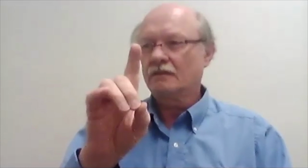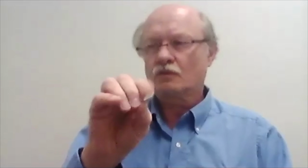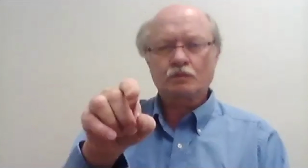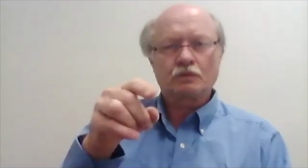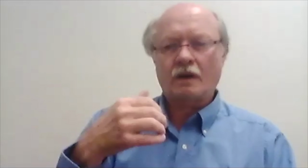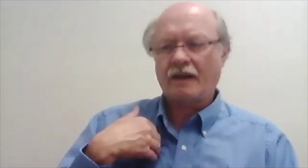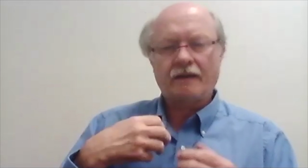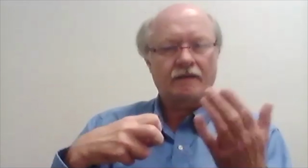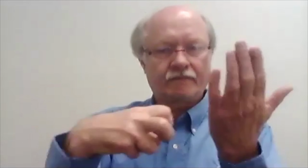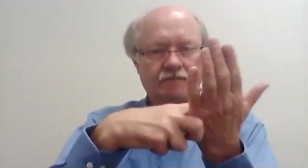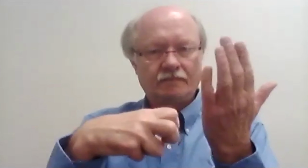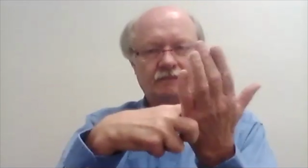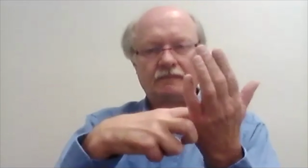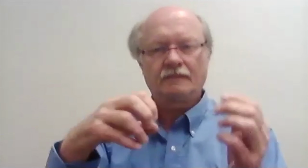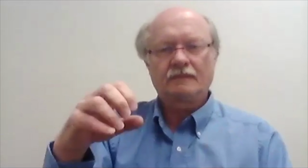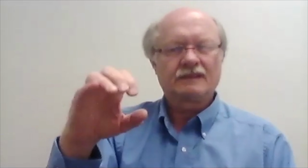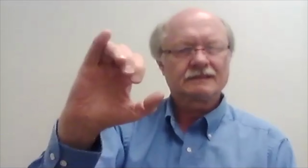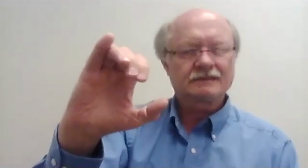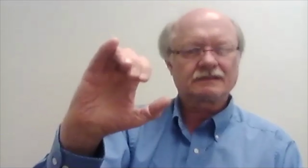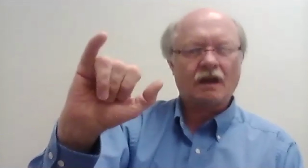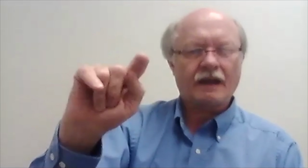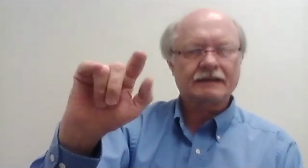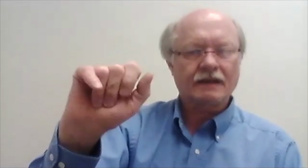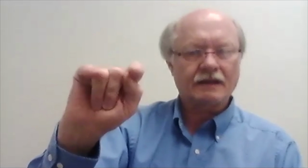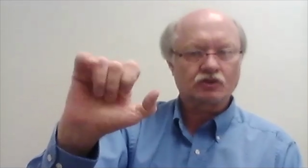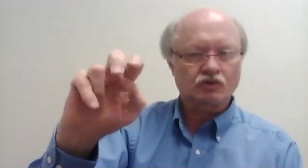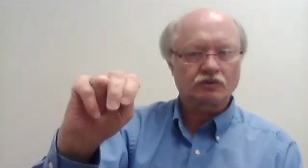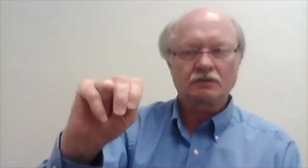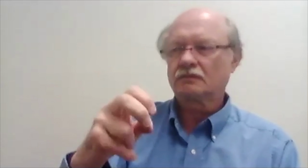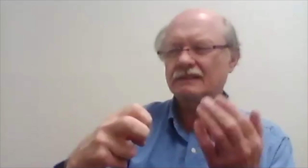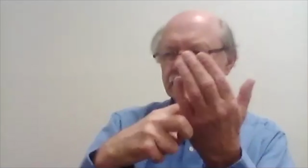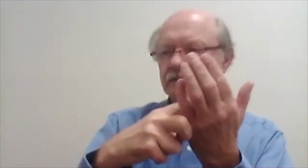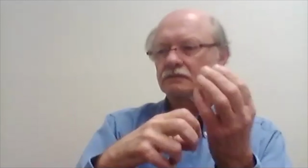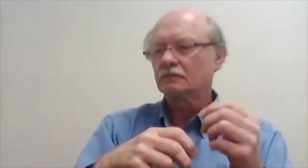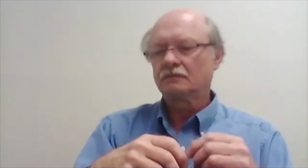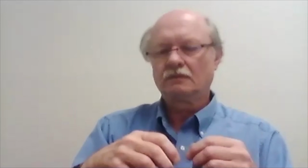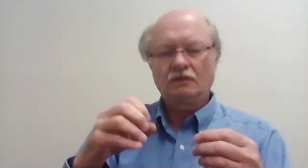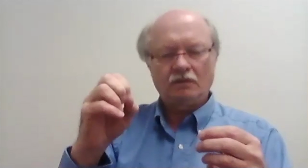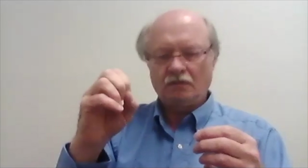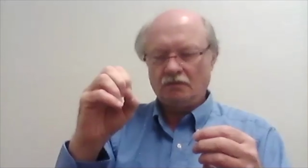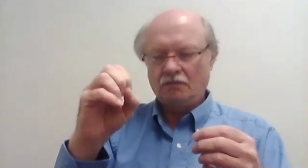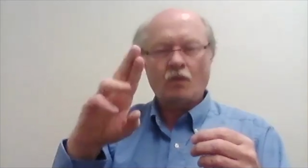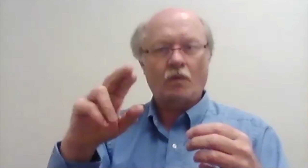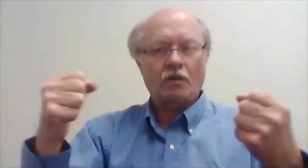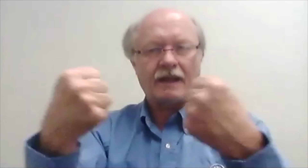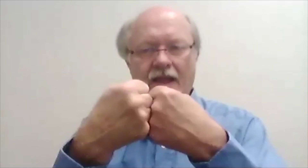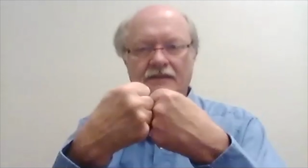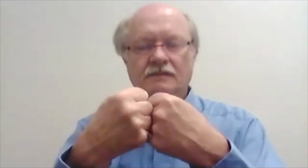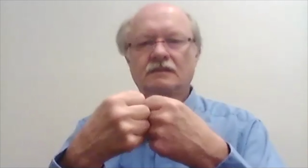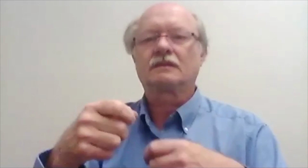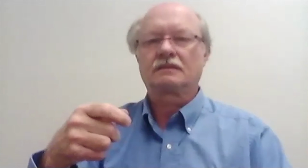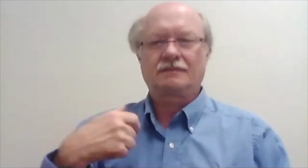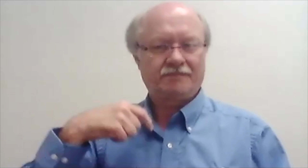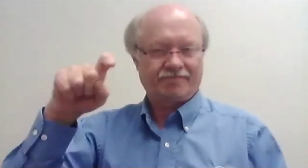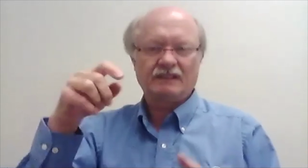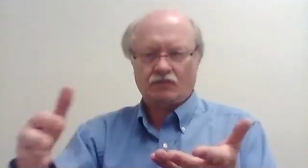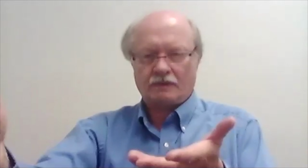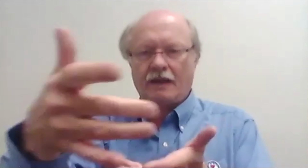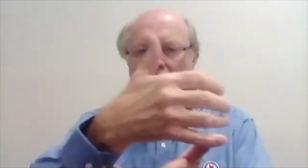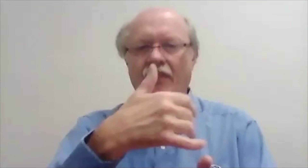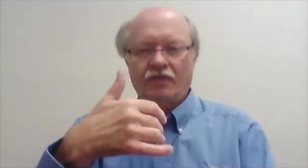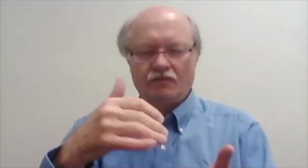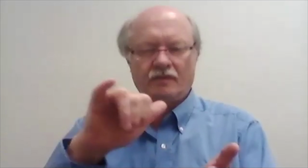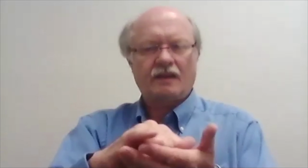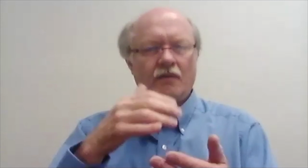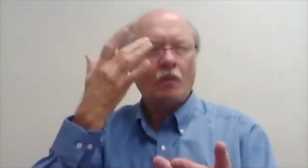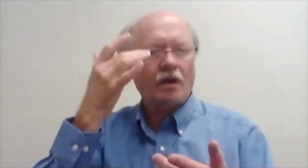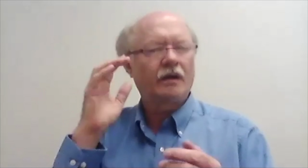Do you have tickets or citations? Do you have a history of accidents? I'll collect that.